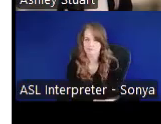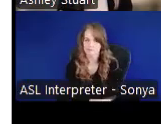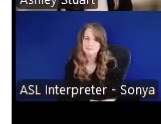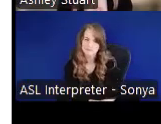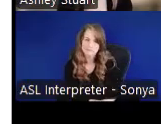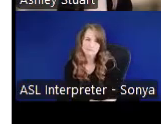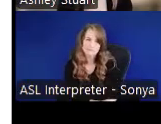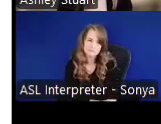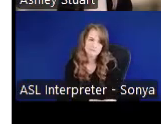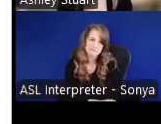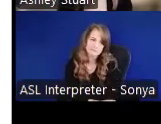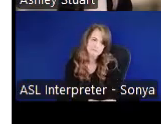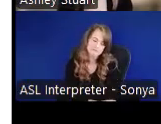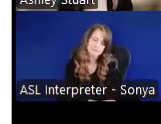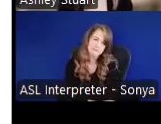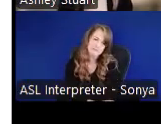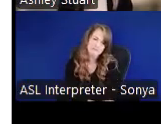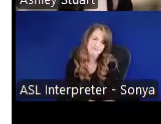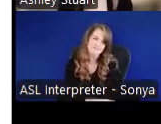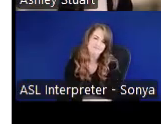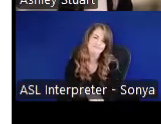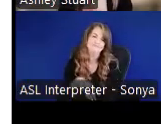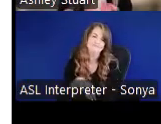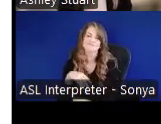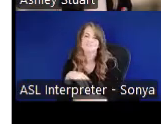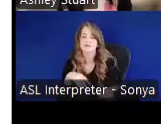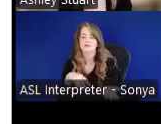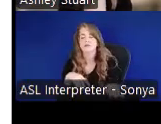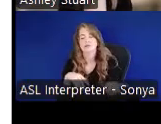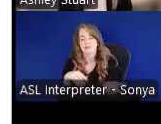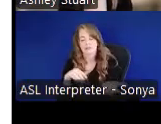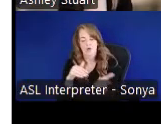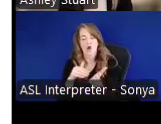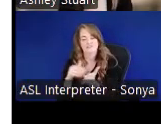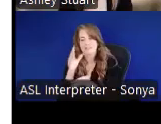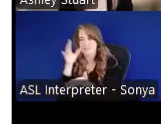I often get asked or have concerns expressed by caregivers